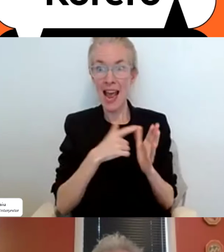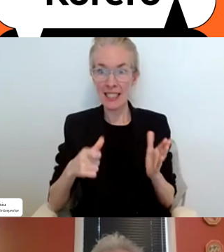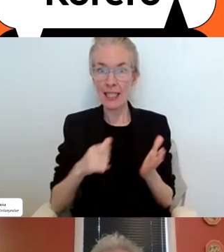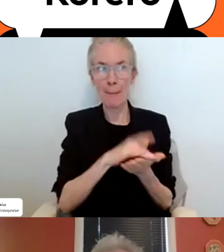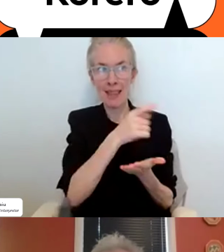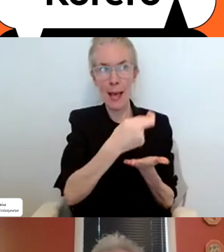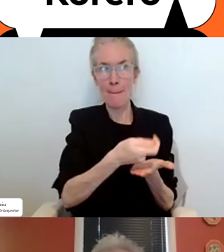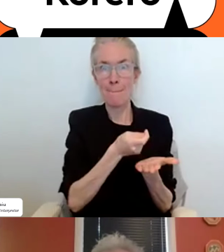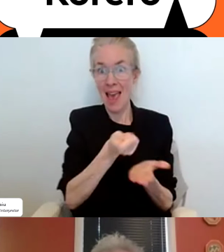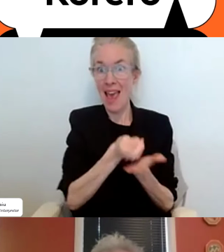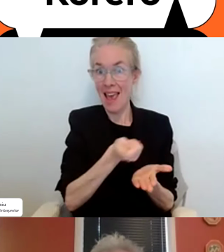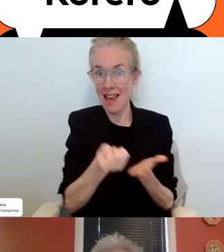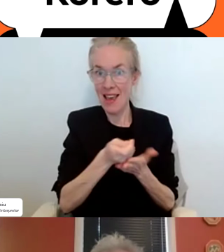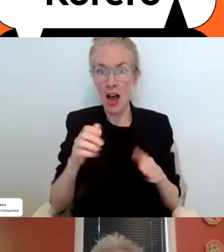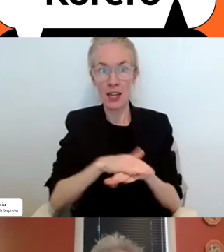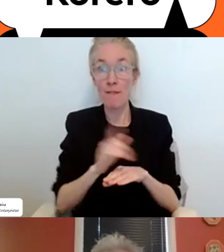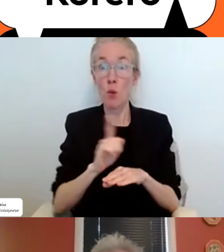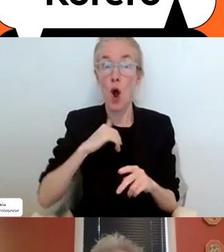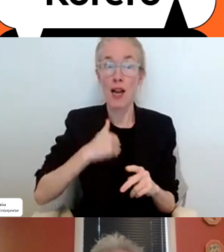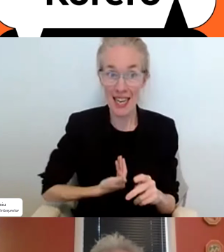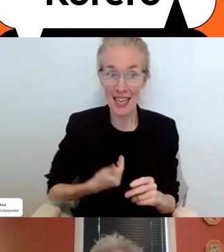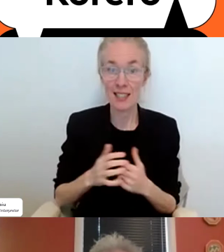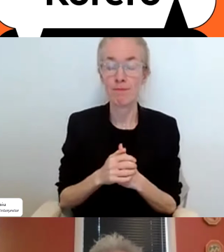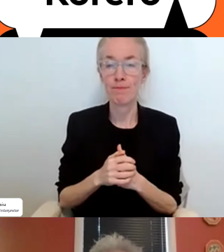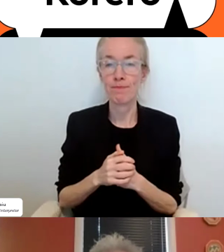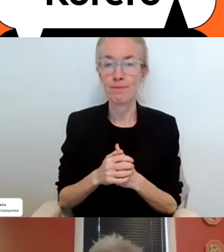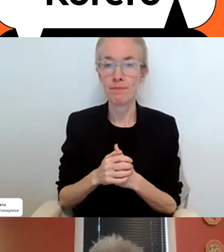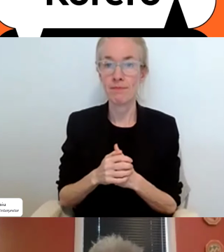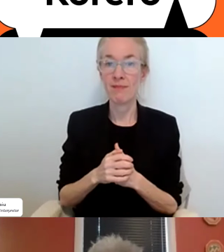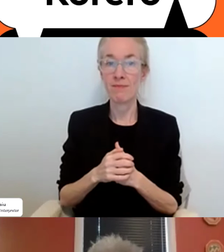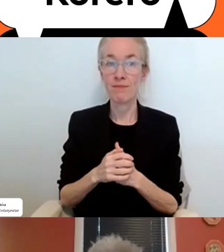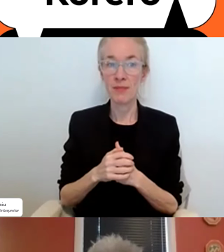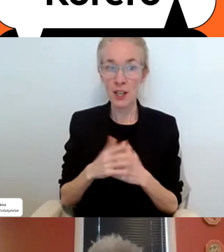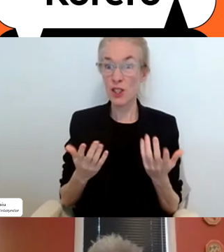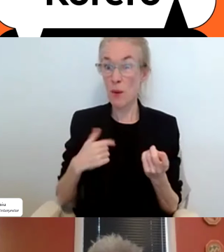time. Okay, right-o, thanks you guys that's been epic, so now these